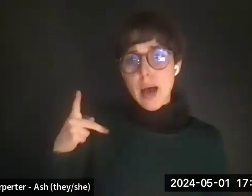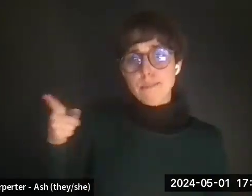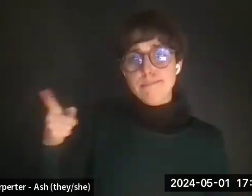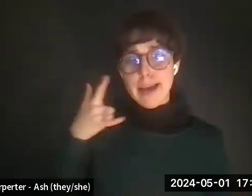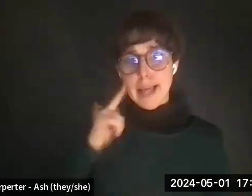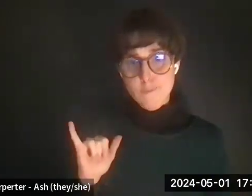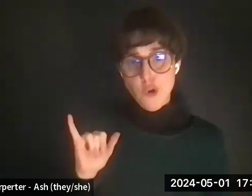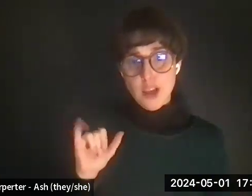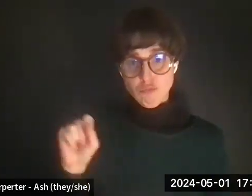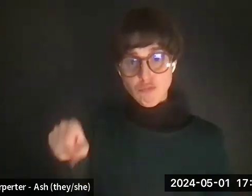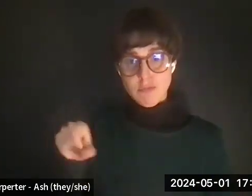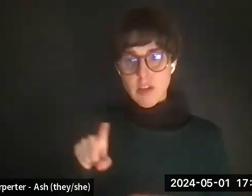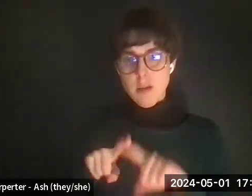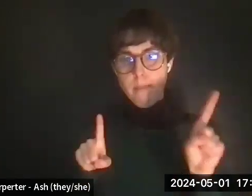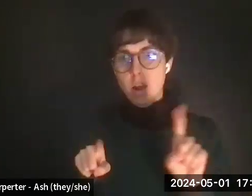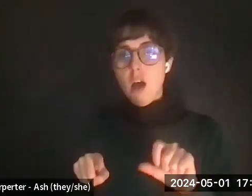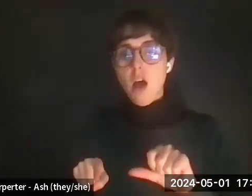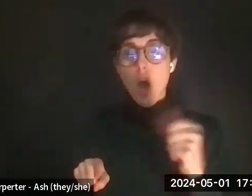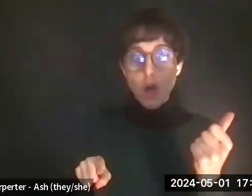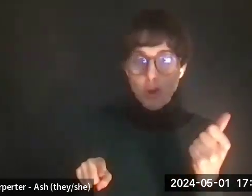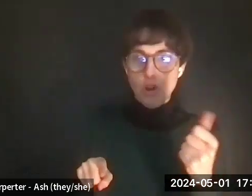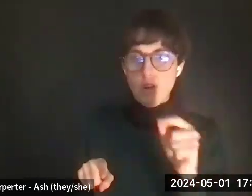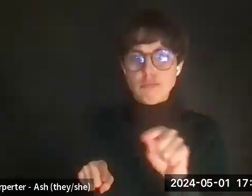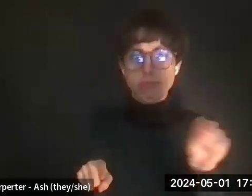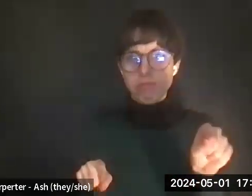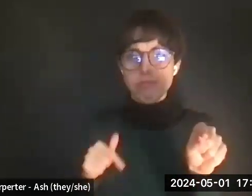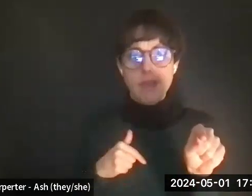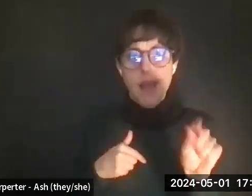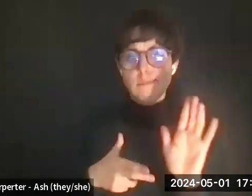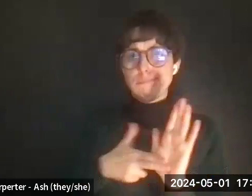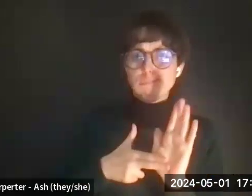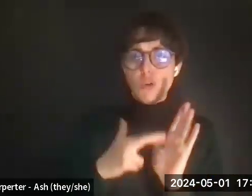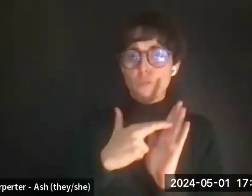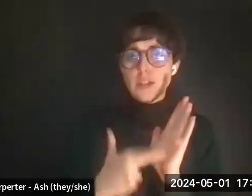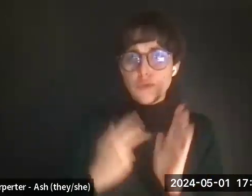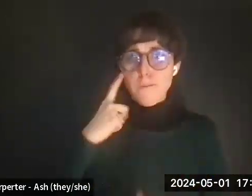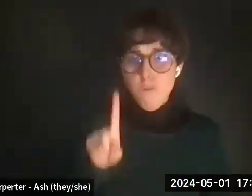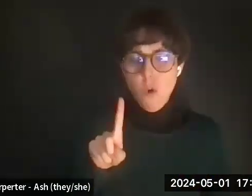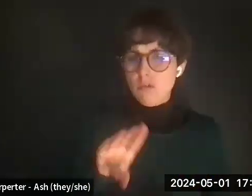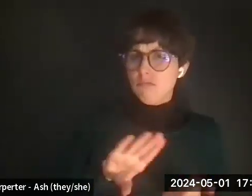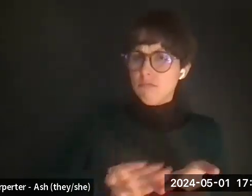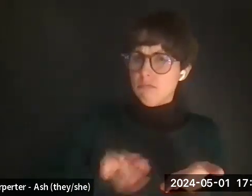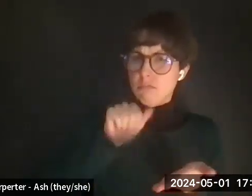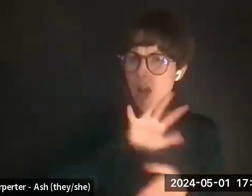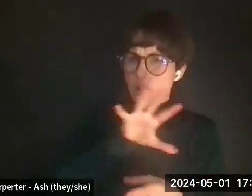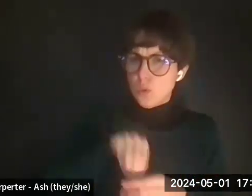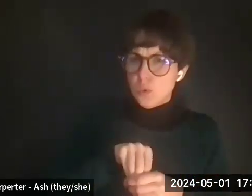but not like the other thing that I was registered with. So I was with cap. And then because of the way that they do renewals